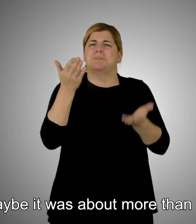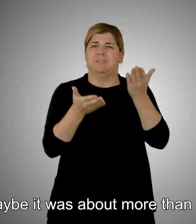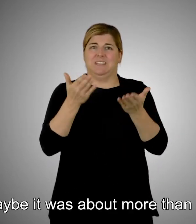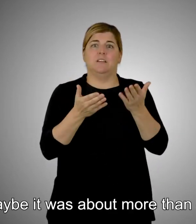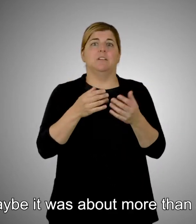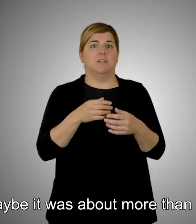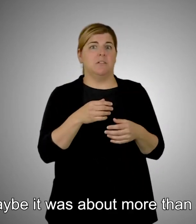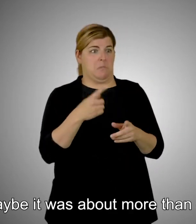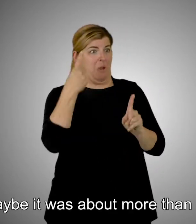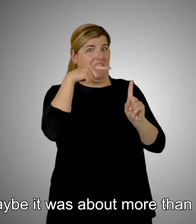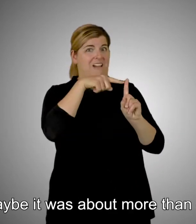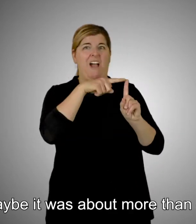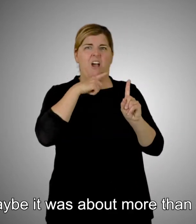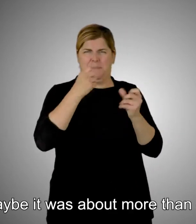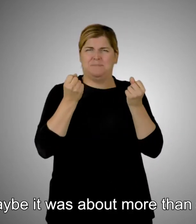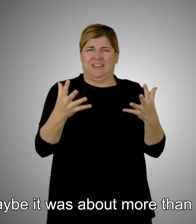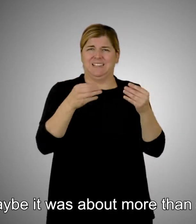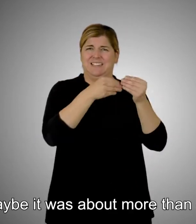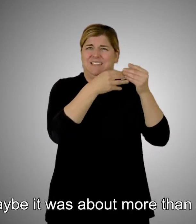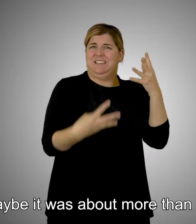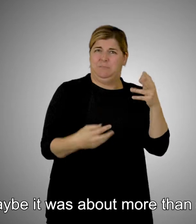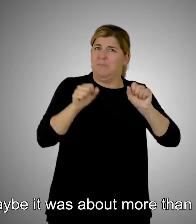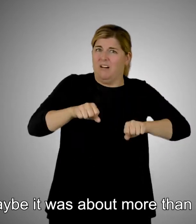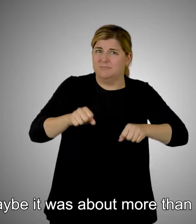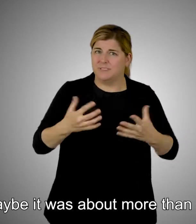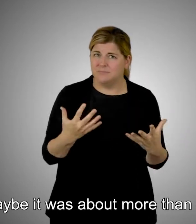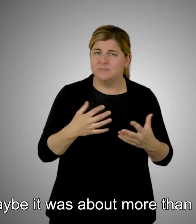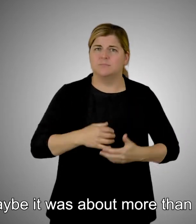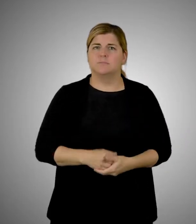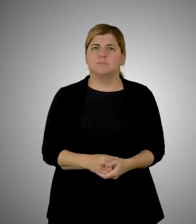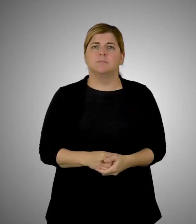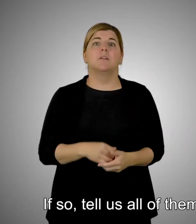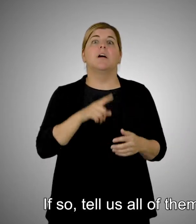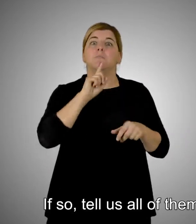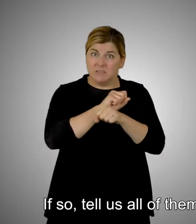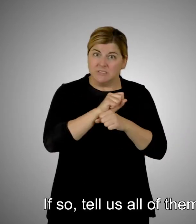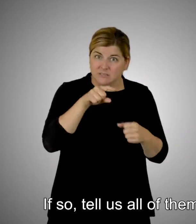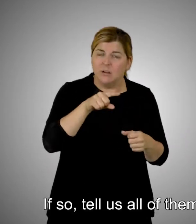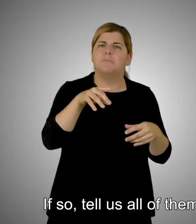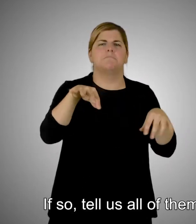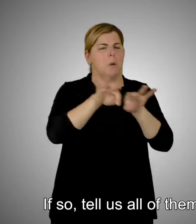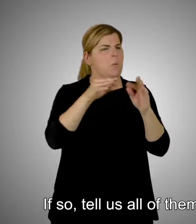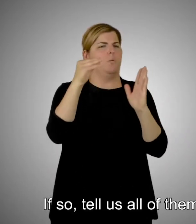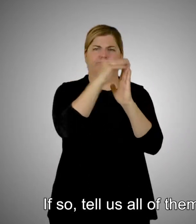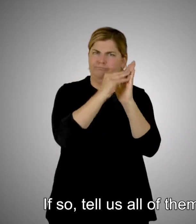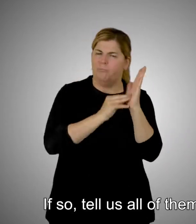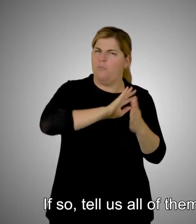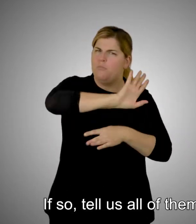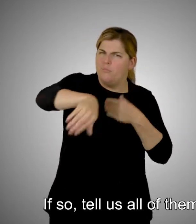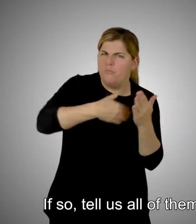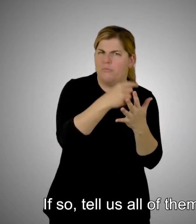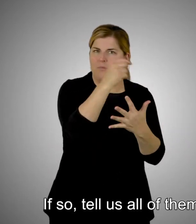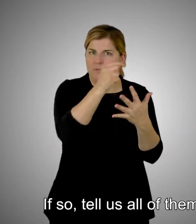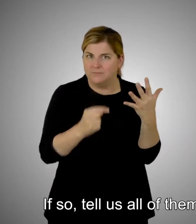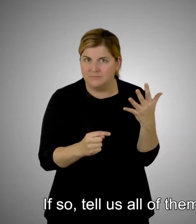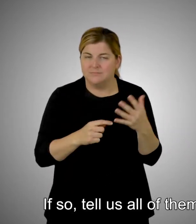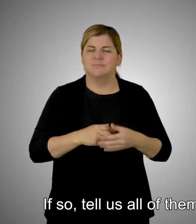Maybe it was about more than one thing. If so, tell us all of them.